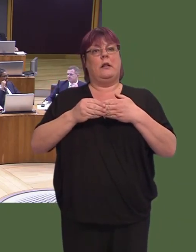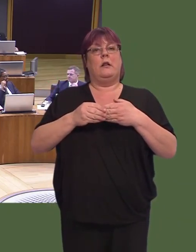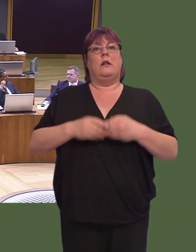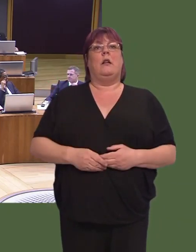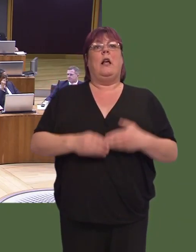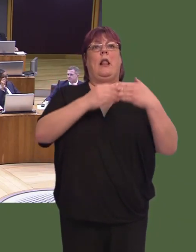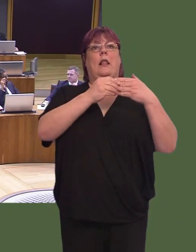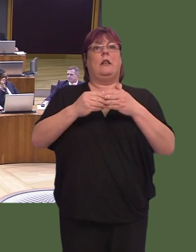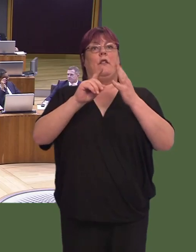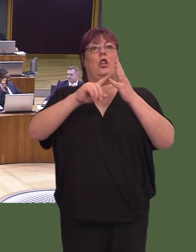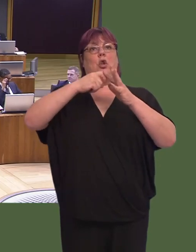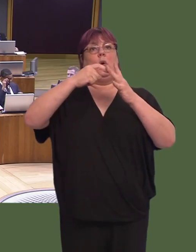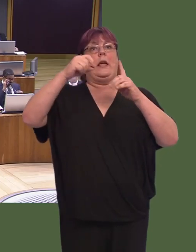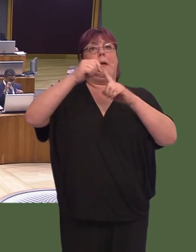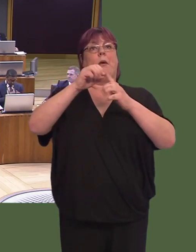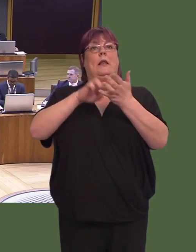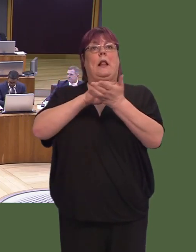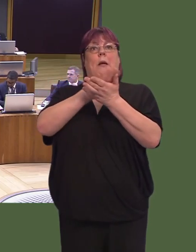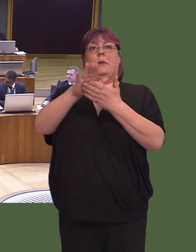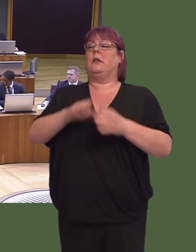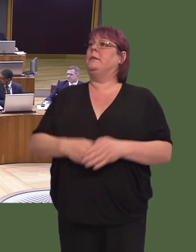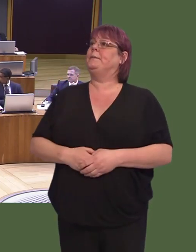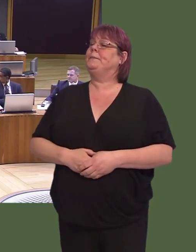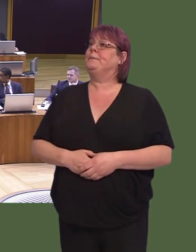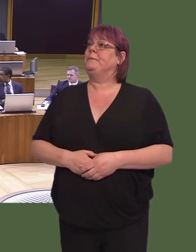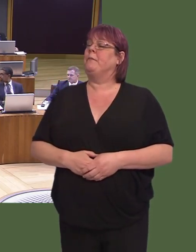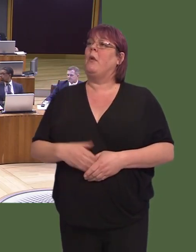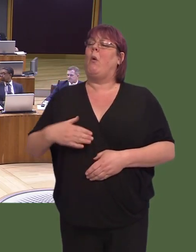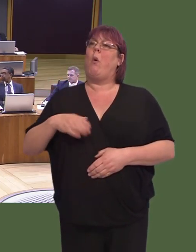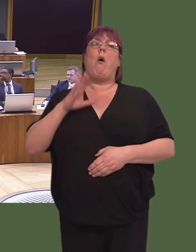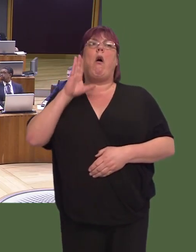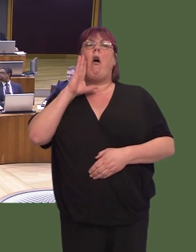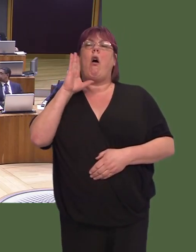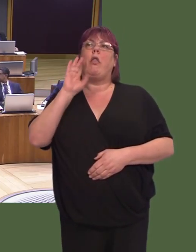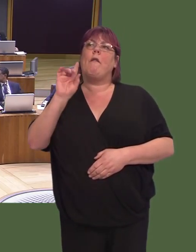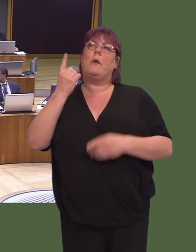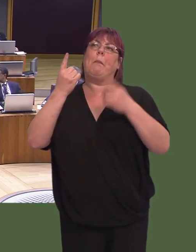I was encouraged when I heard that the First Minister was leaving the country, in particular